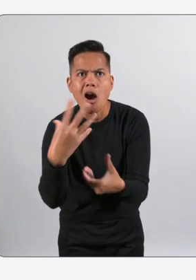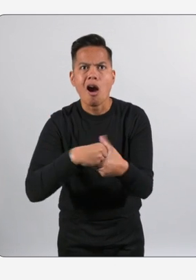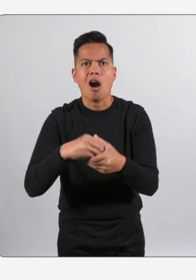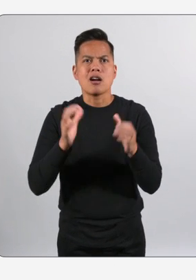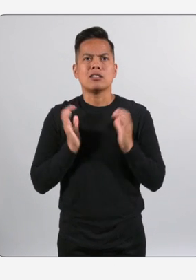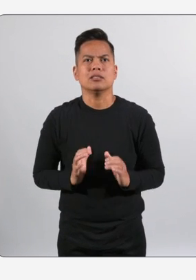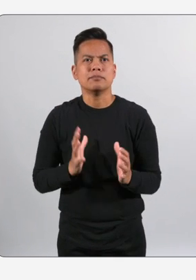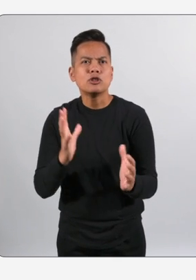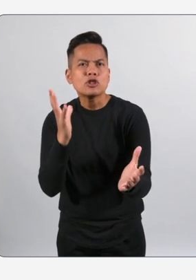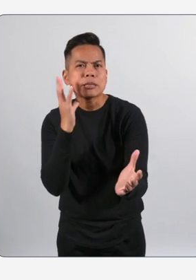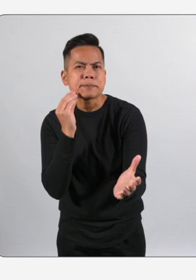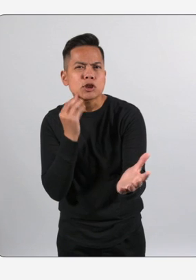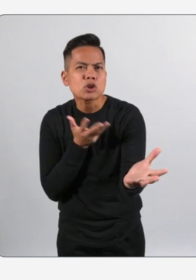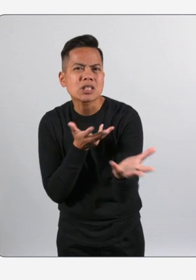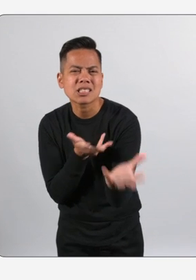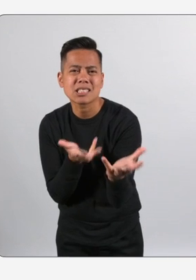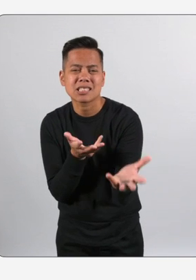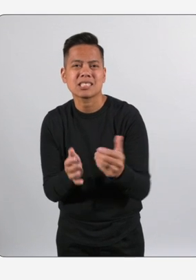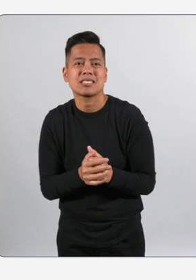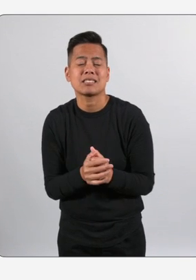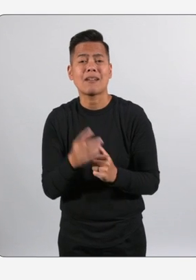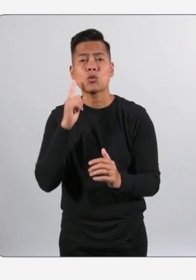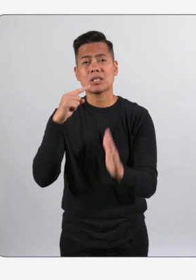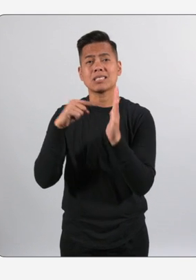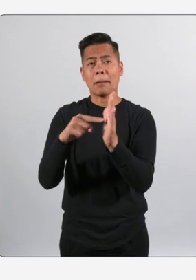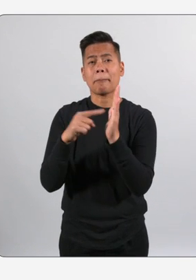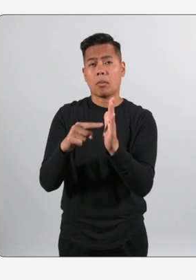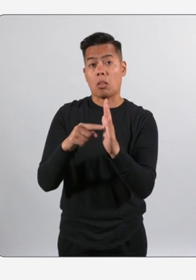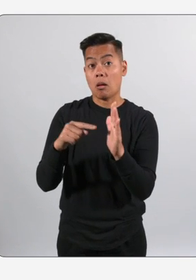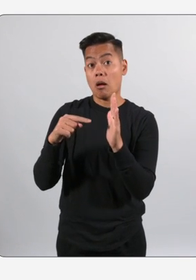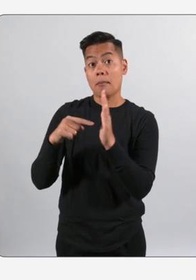For example, these models can turn your text into studio grade